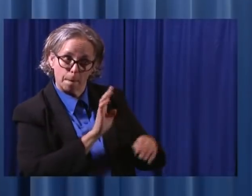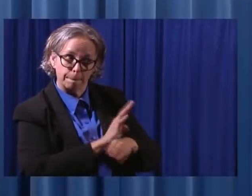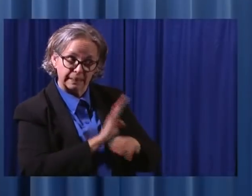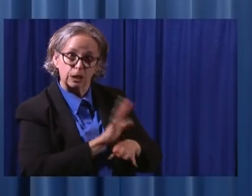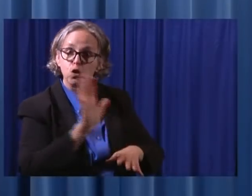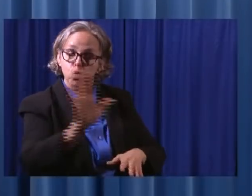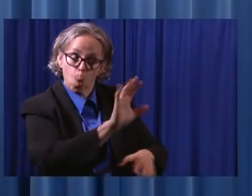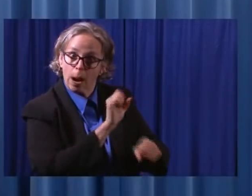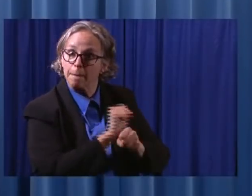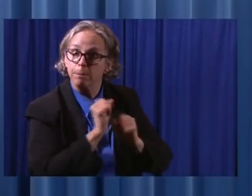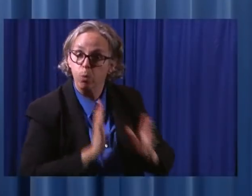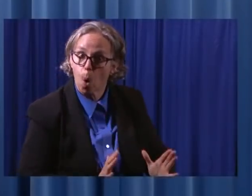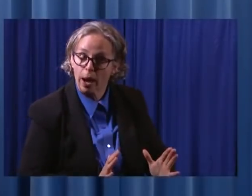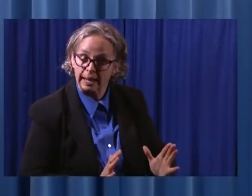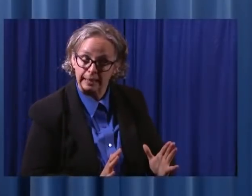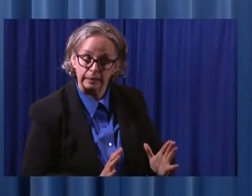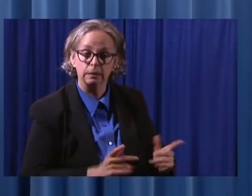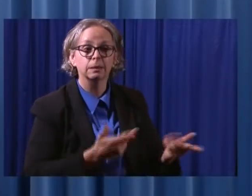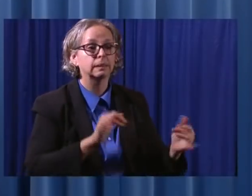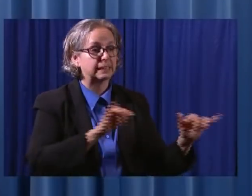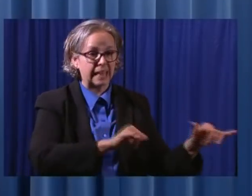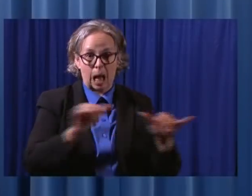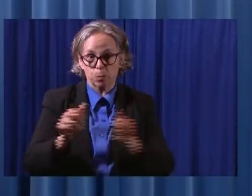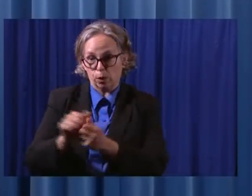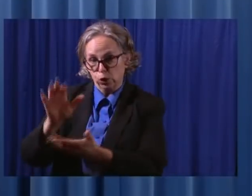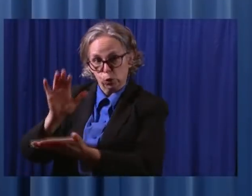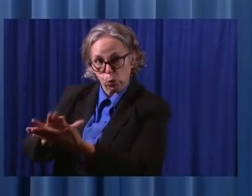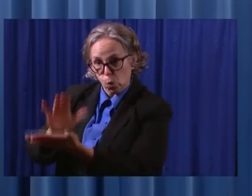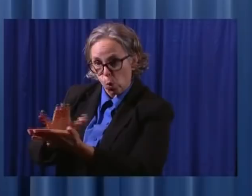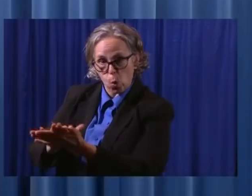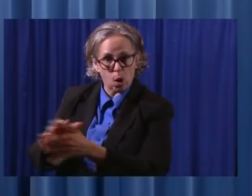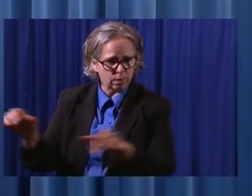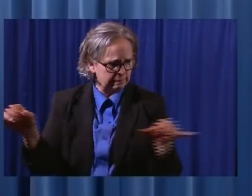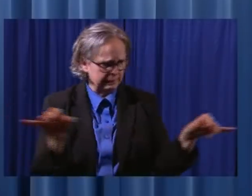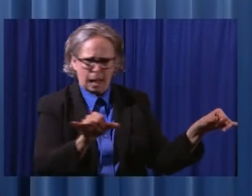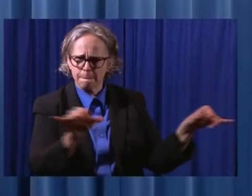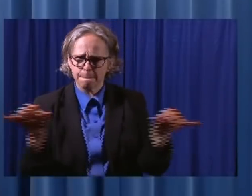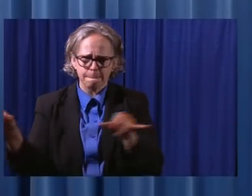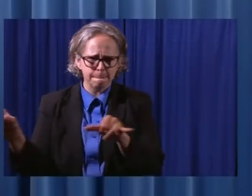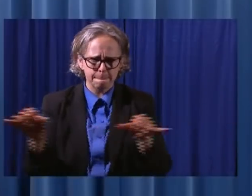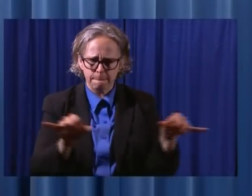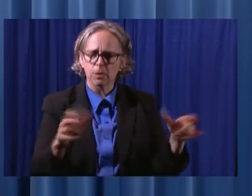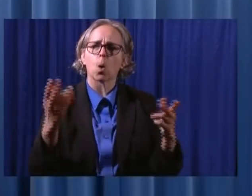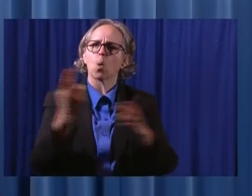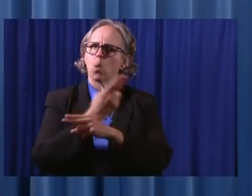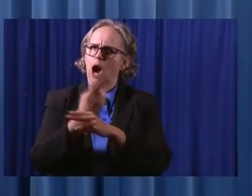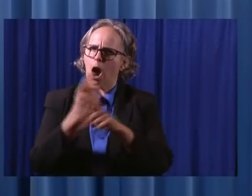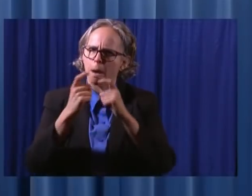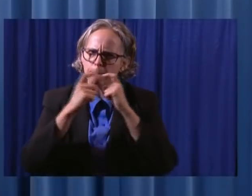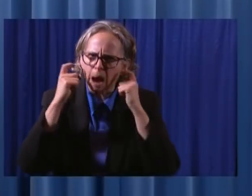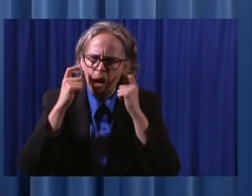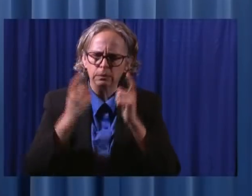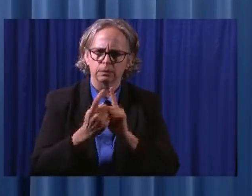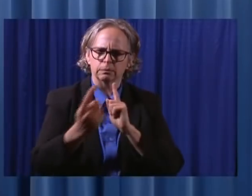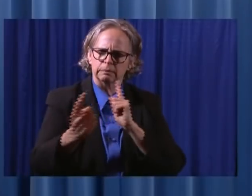OHIOANS, IS FOR HIS DISTANCING. WITH HER AS BUSINESSES, HE HEARD ME REFERENCE A FEW MINUTES AGO ABOUT EMPLOYEES IN A SCHOOL DISTRICT BASICALLY